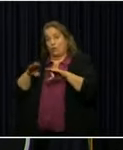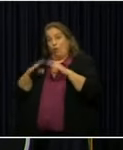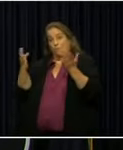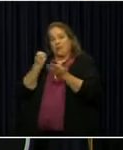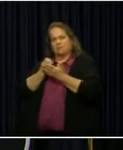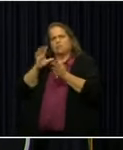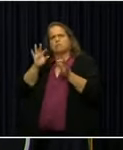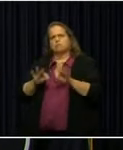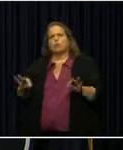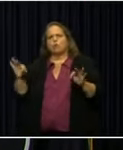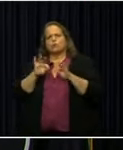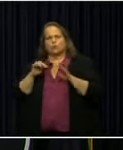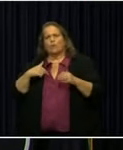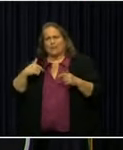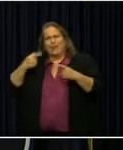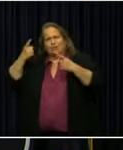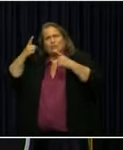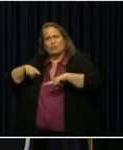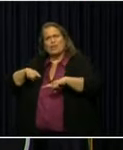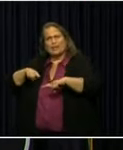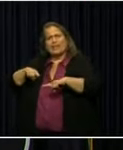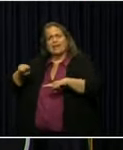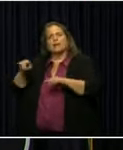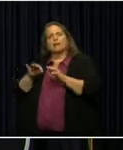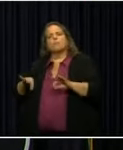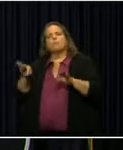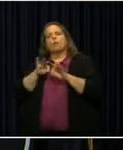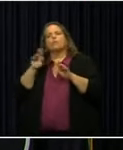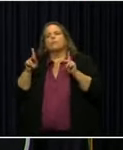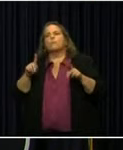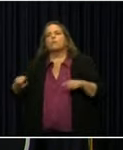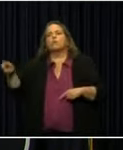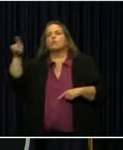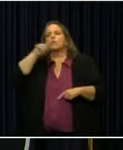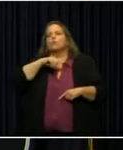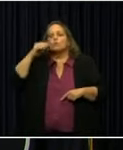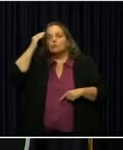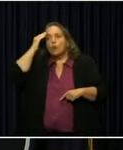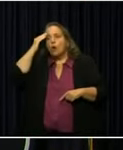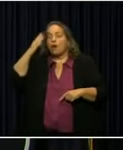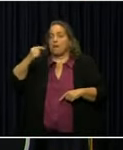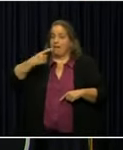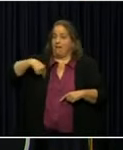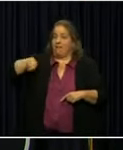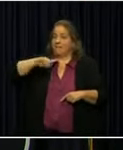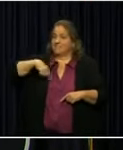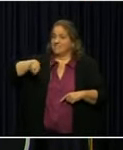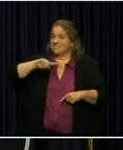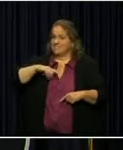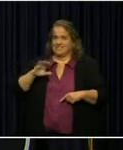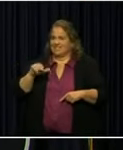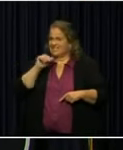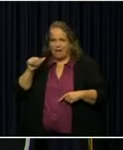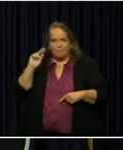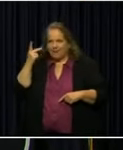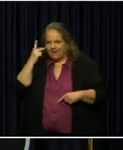SOMETIMES IT'S ON US. SOMETIMES WE'RE WORKING AND WE'RE NOT QUITE HAPPY THAT THERE ISN'T MORE DONE ON THE SOCIAL